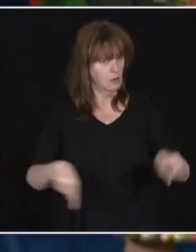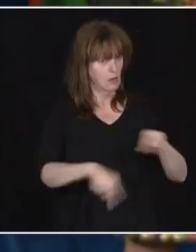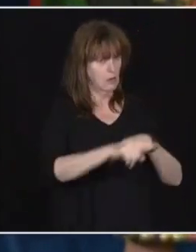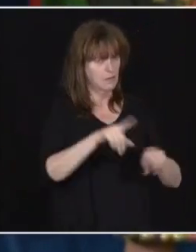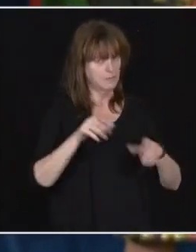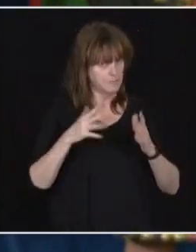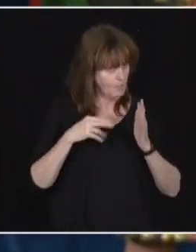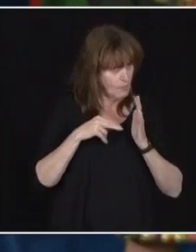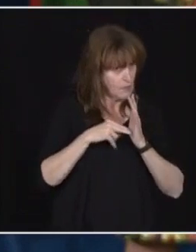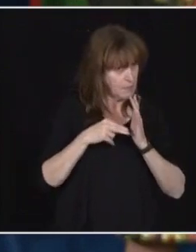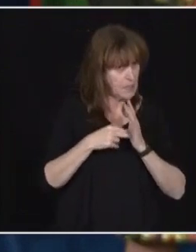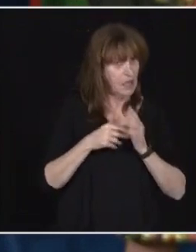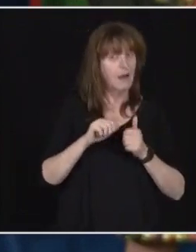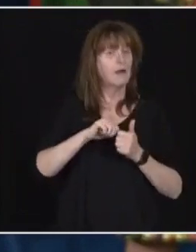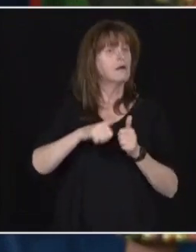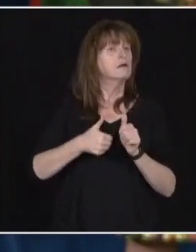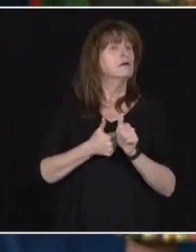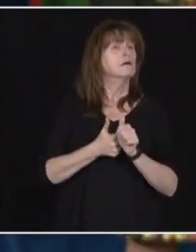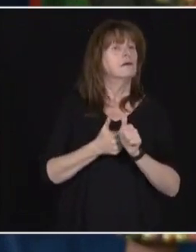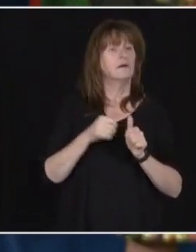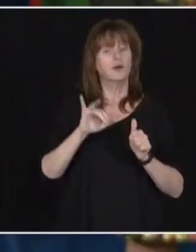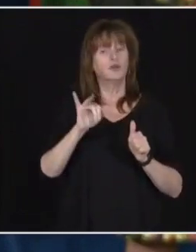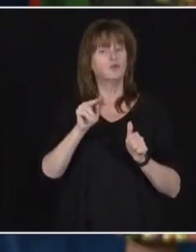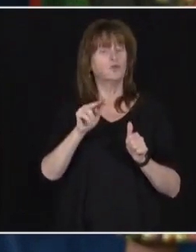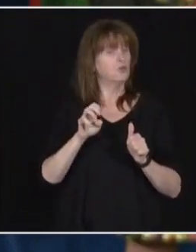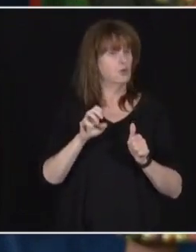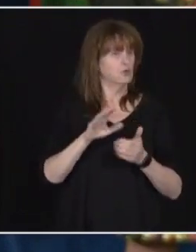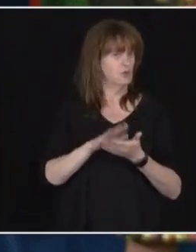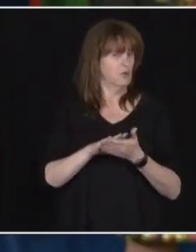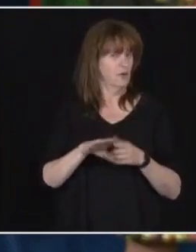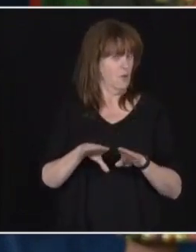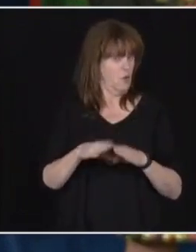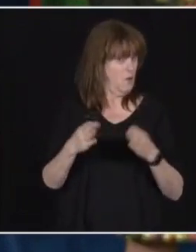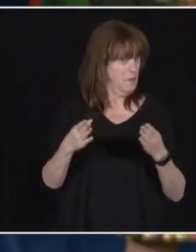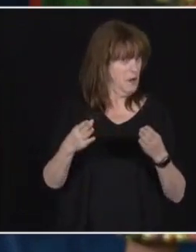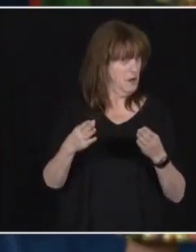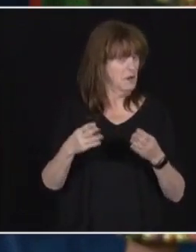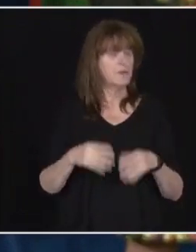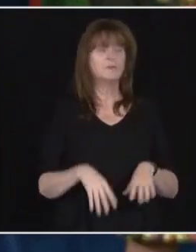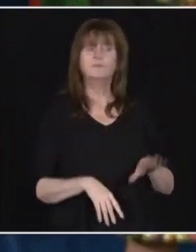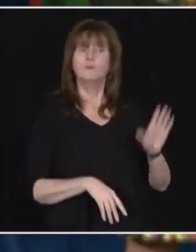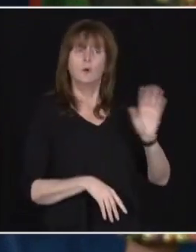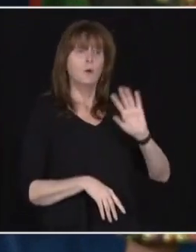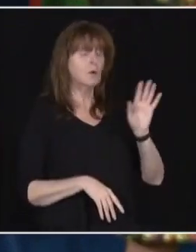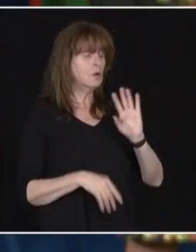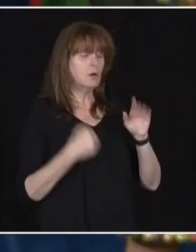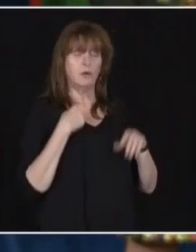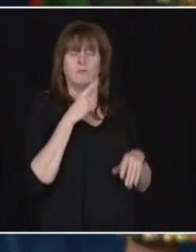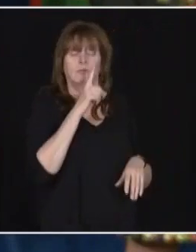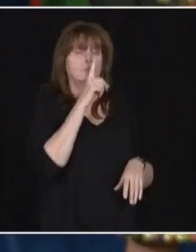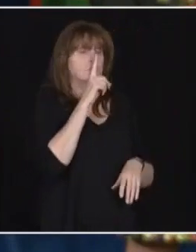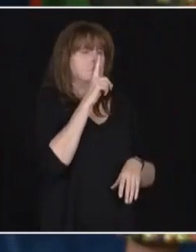your order. Can we read into this that schools will not be resuming come June?